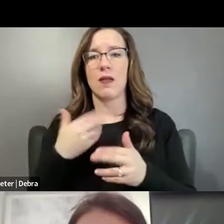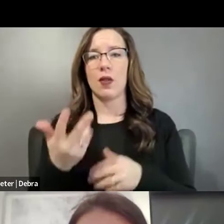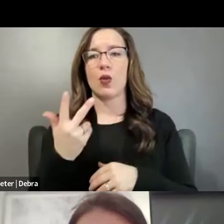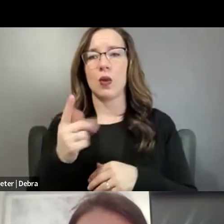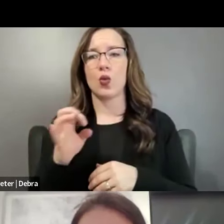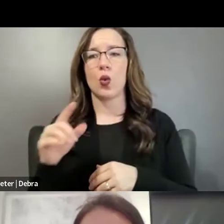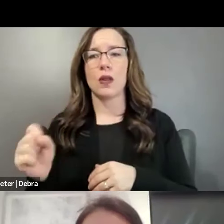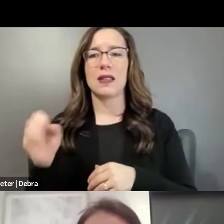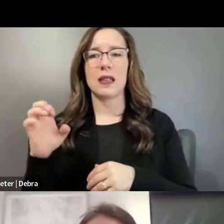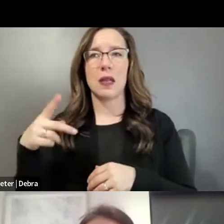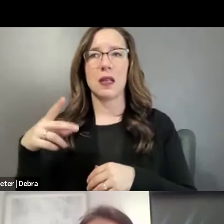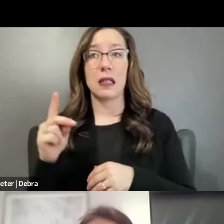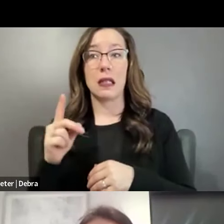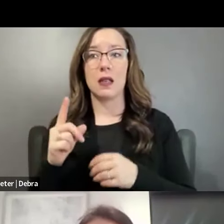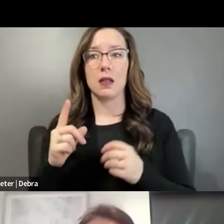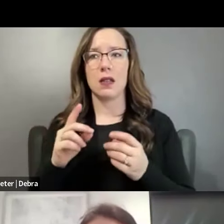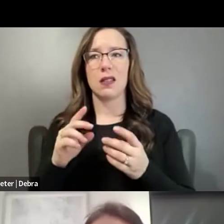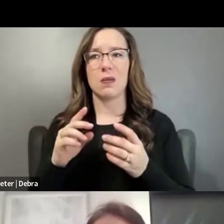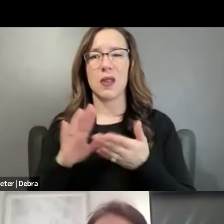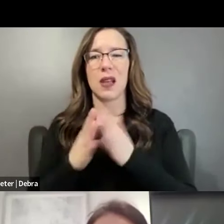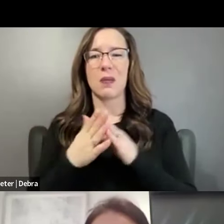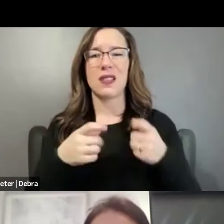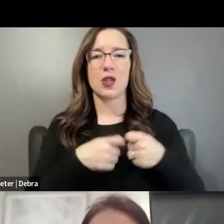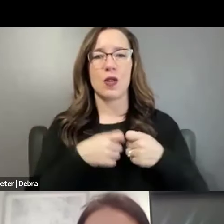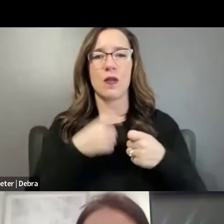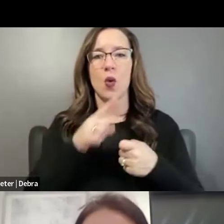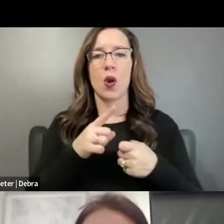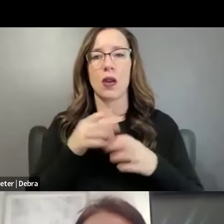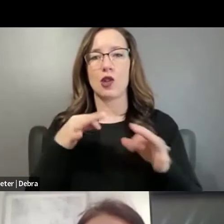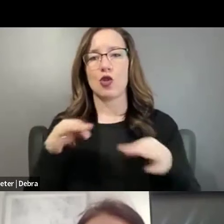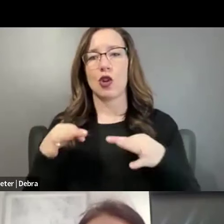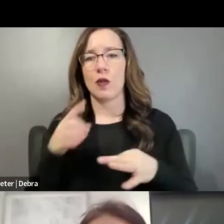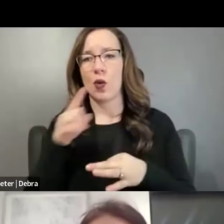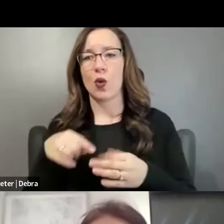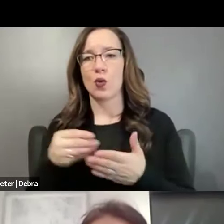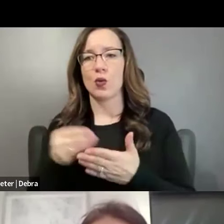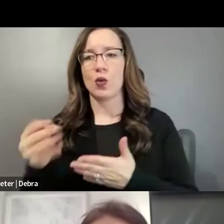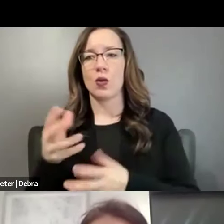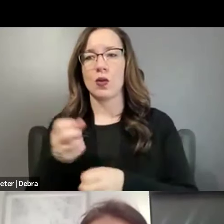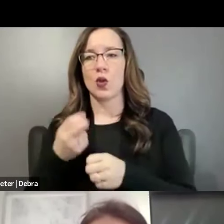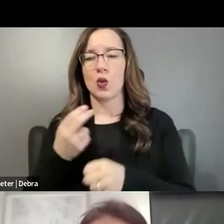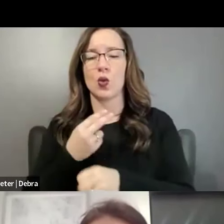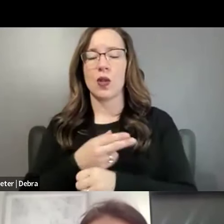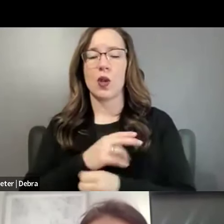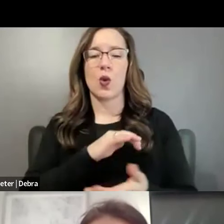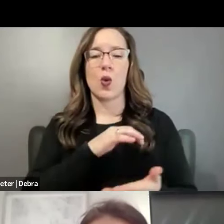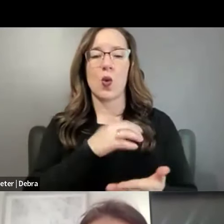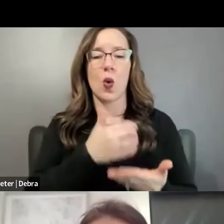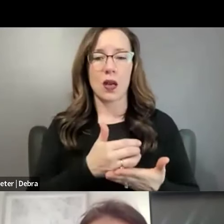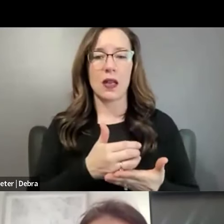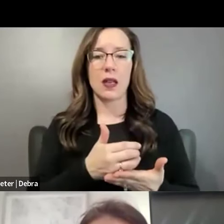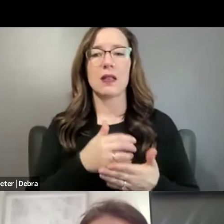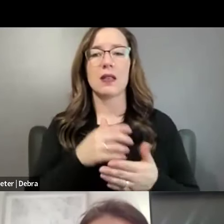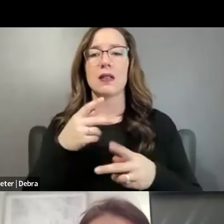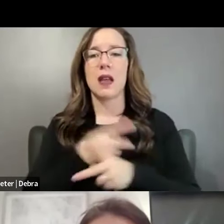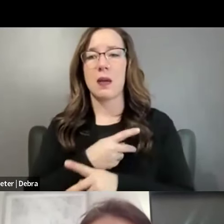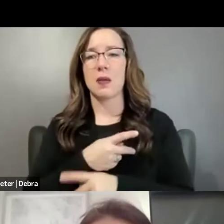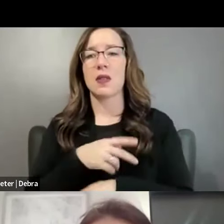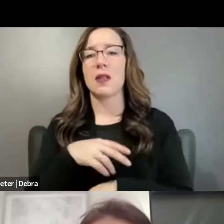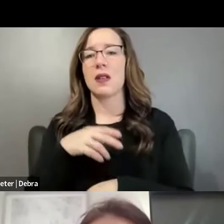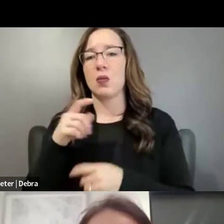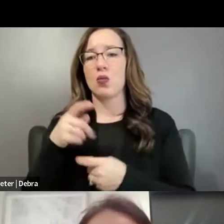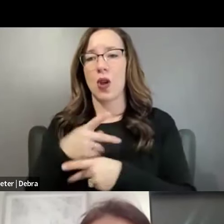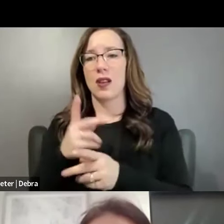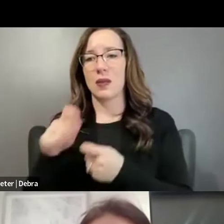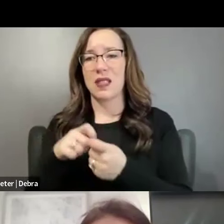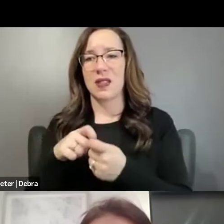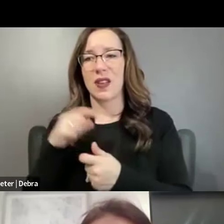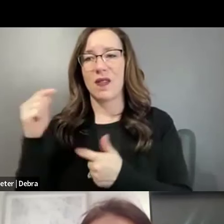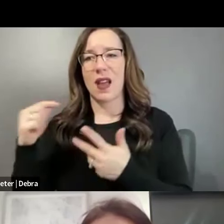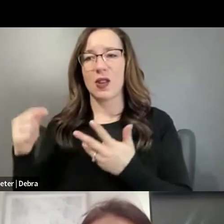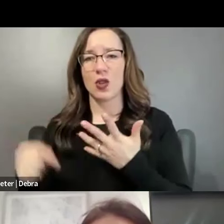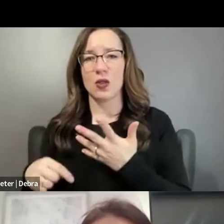to help construction procurement folks do these omissions with quantity times specific factors.